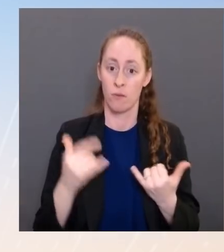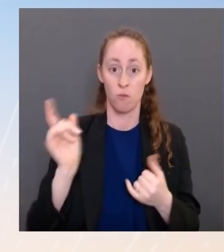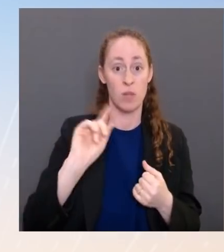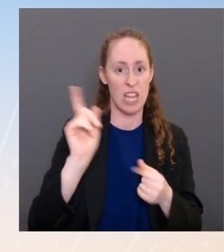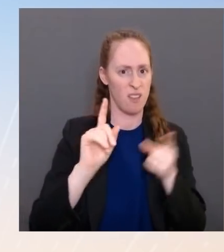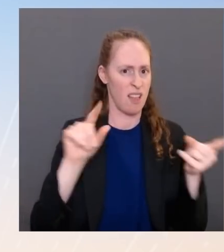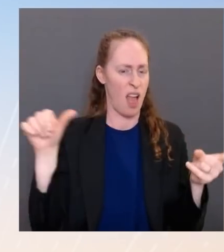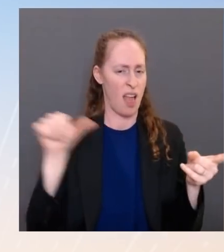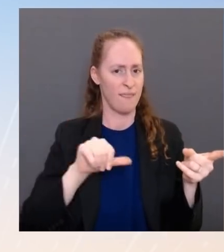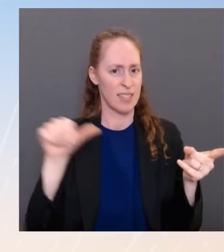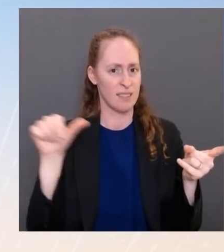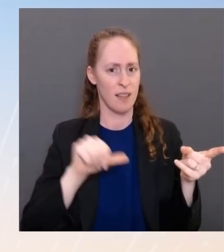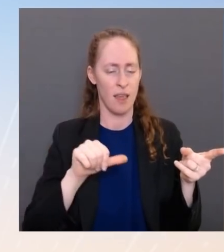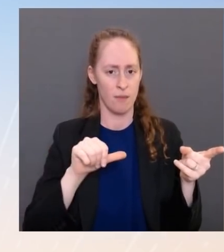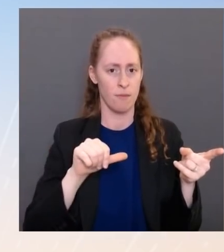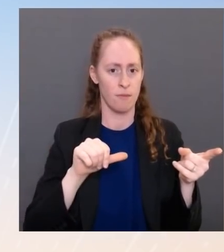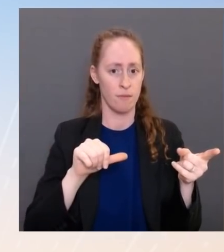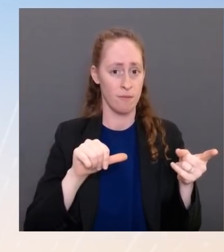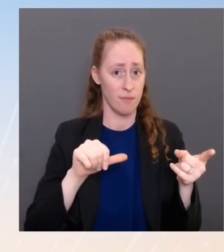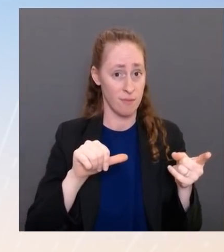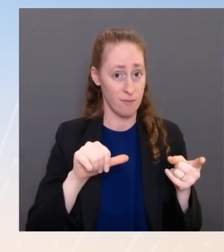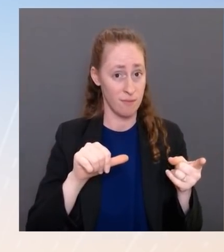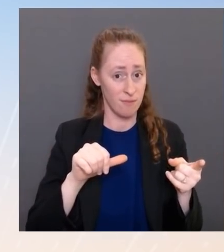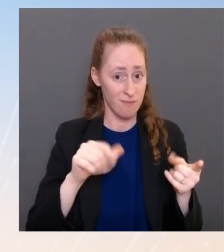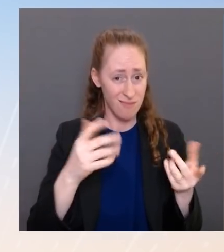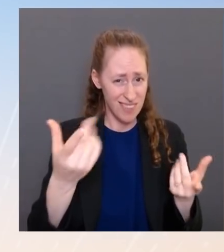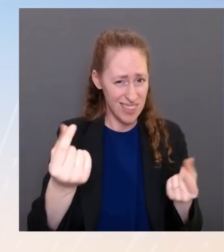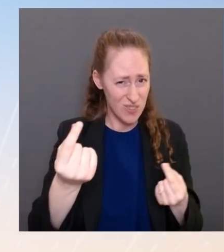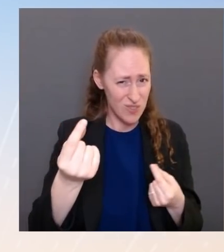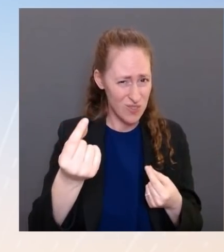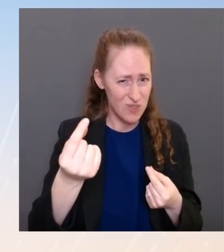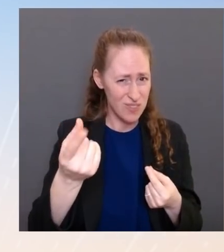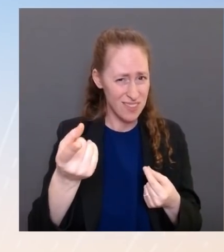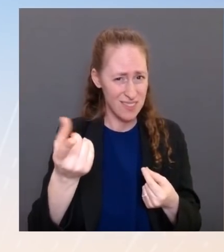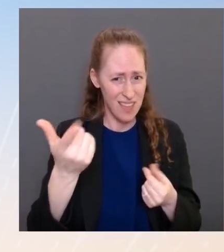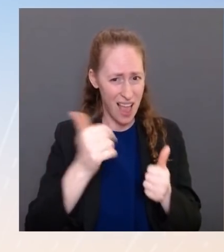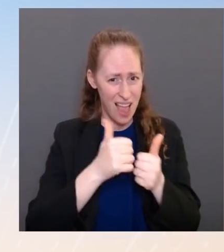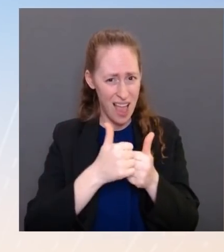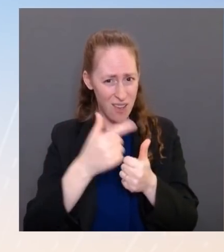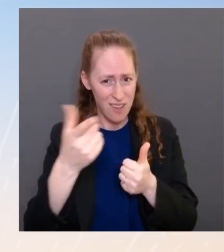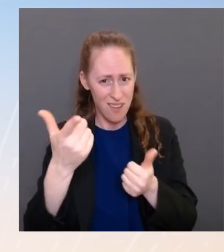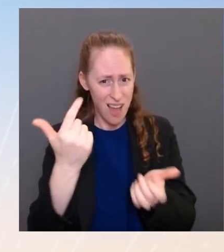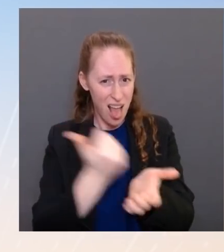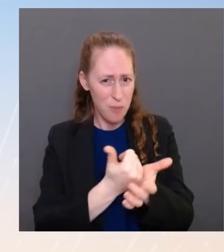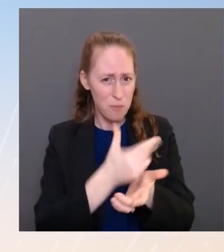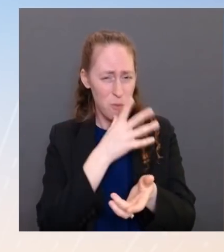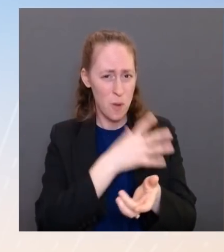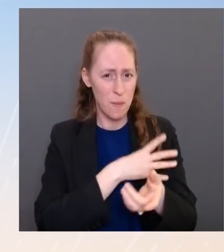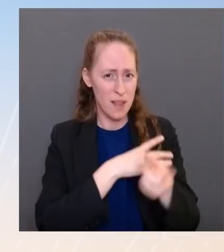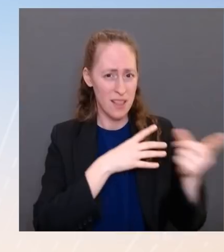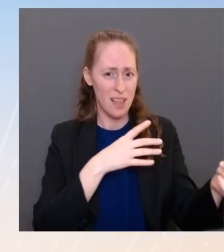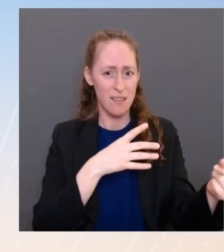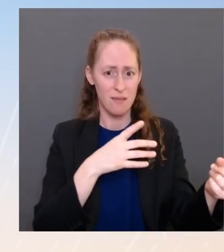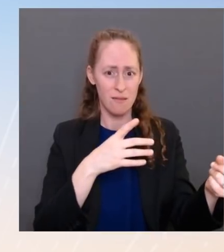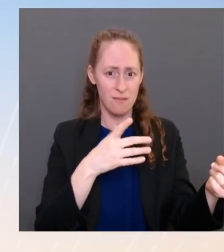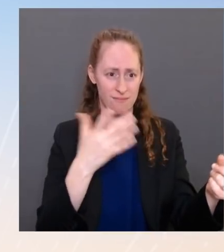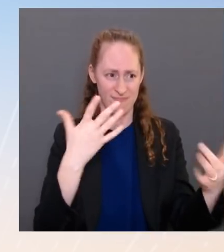let me give you a comment on the Philippines first, because I found it, and then I'll get to your Afghanistan question. So we are -- this is not very exciting, I will just preface for you --